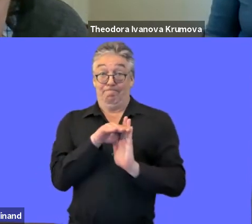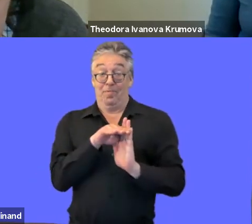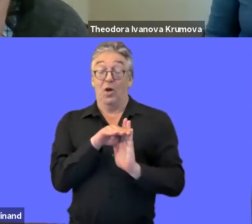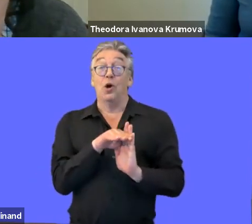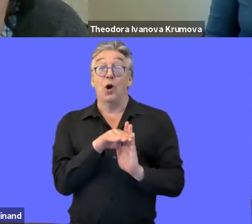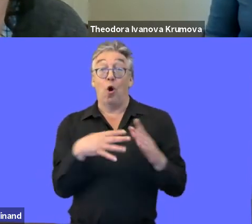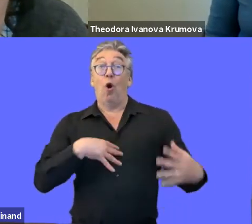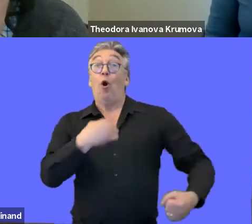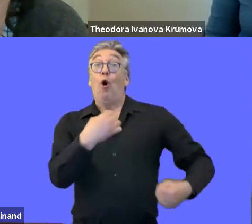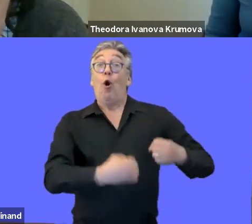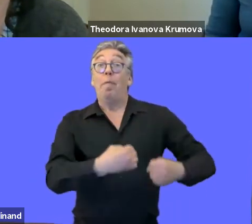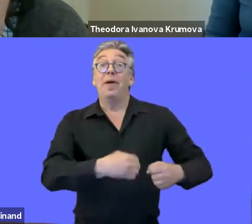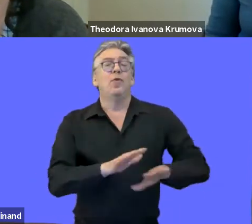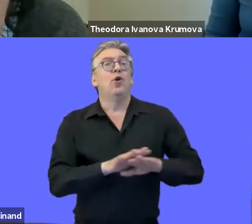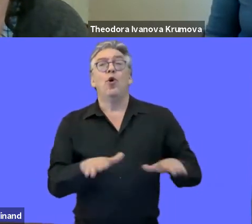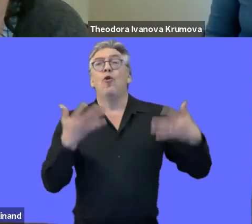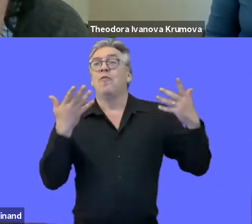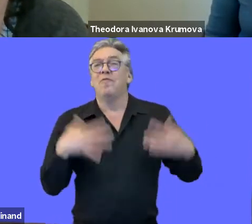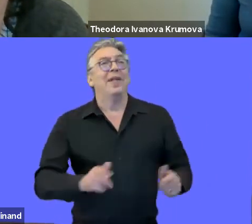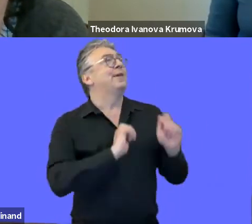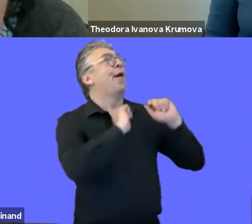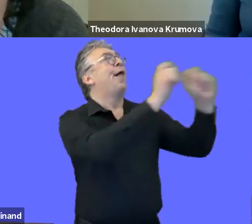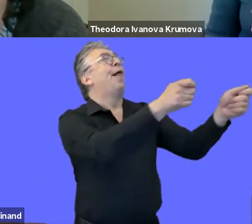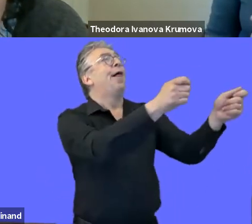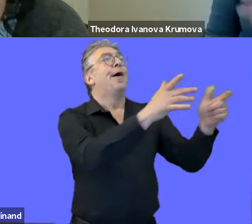it has not been examined or be examined at the moment